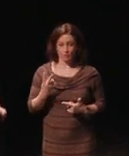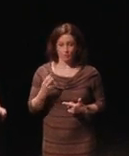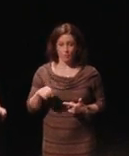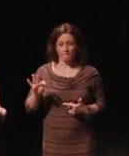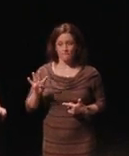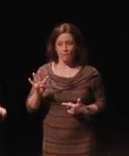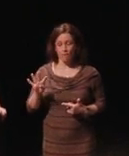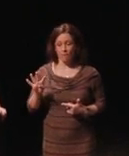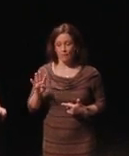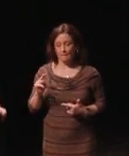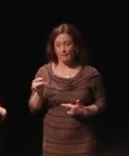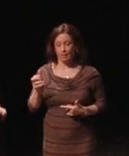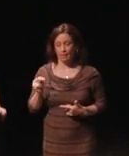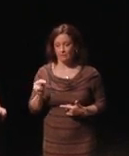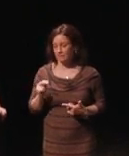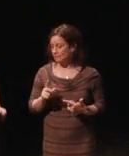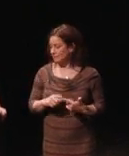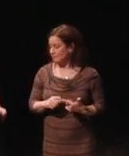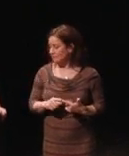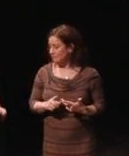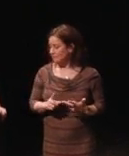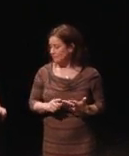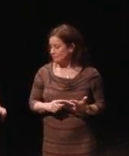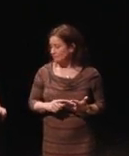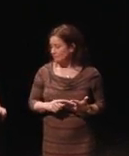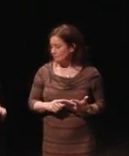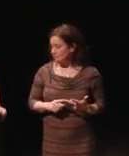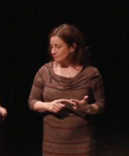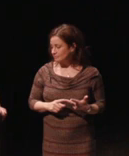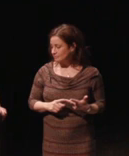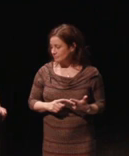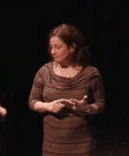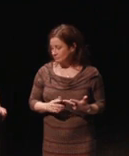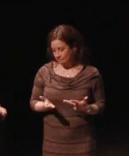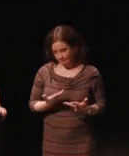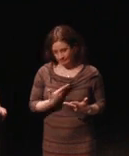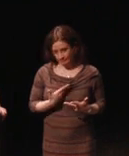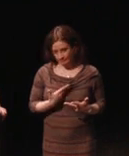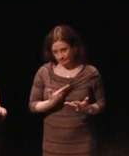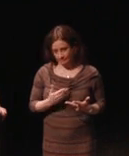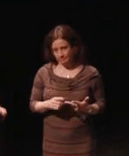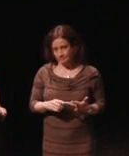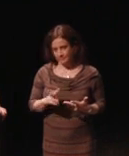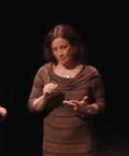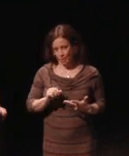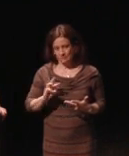FIFA, 2.69 million.